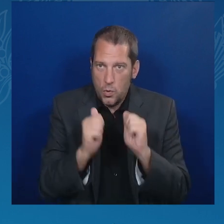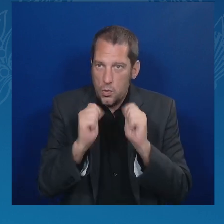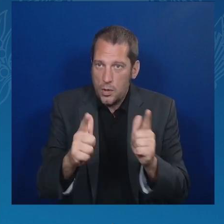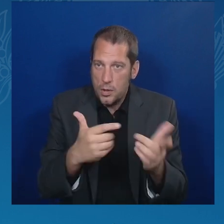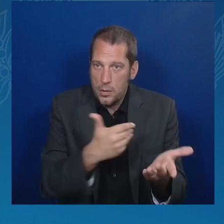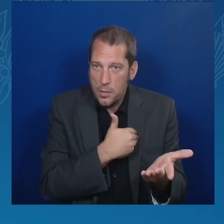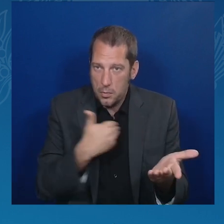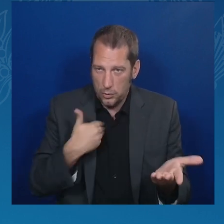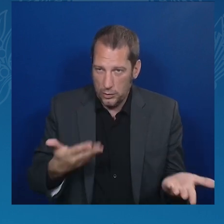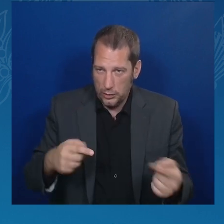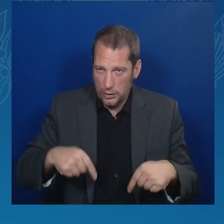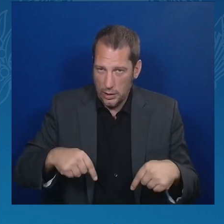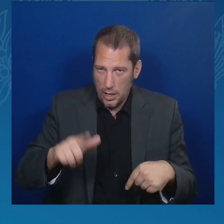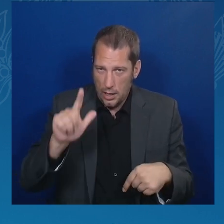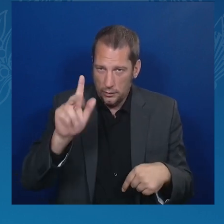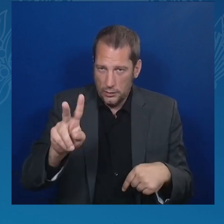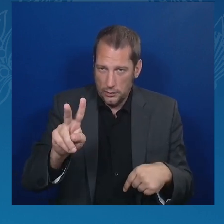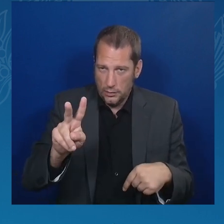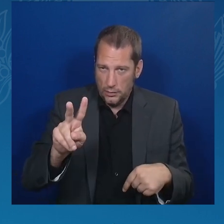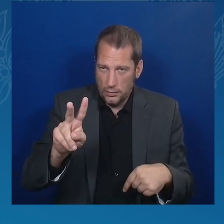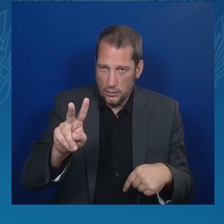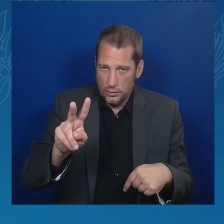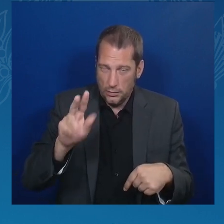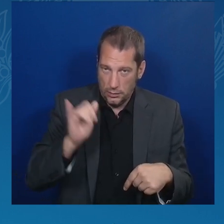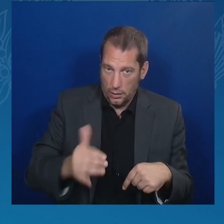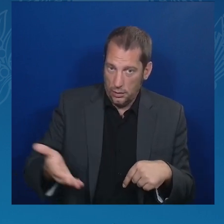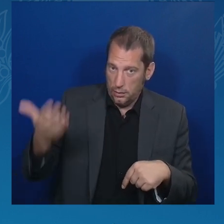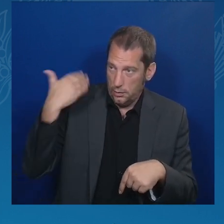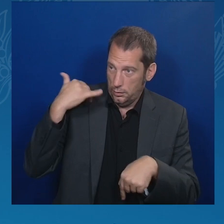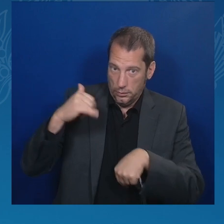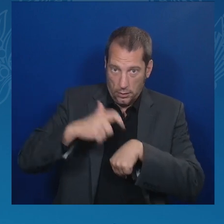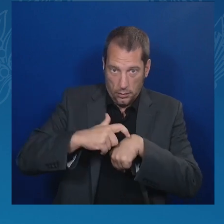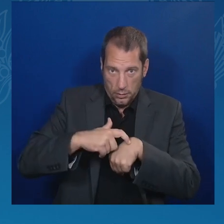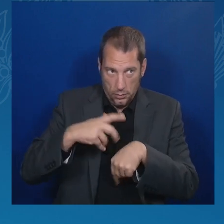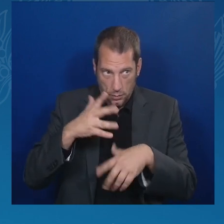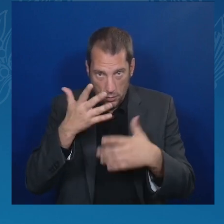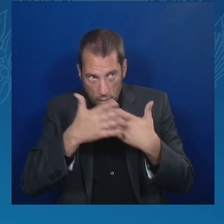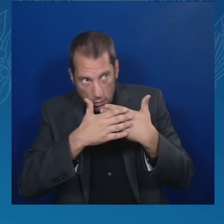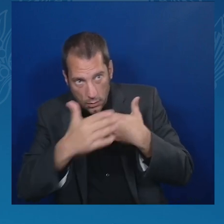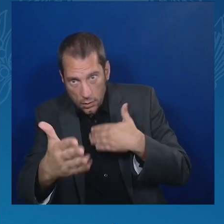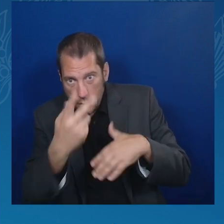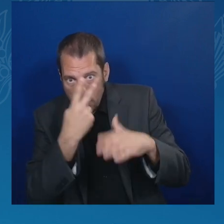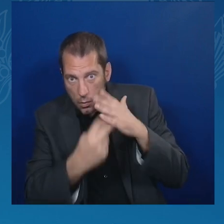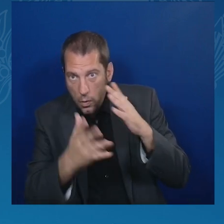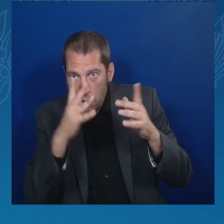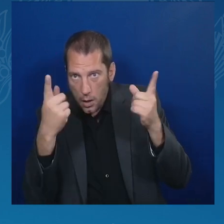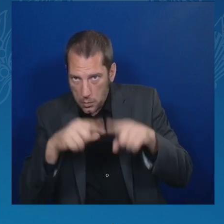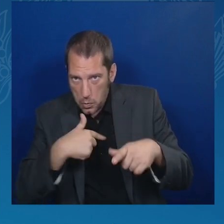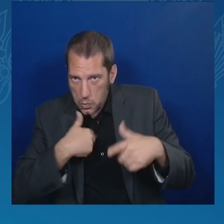and you showed such strength, as you do every day. But, you know, these are mom- -- moments of crisis,